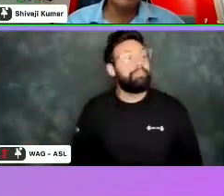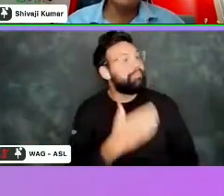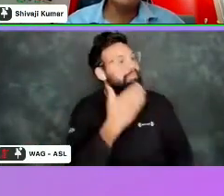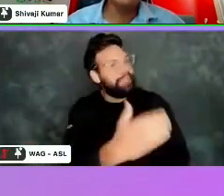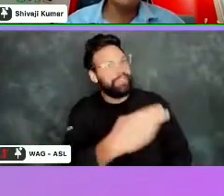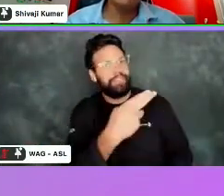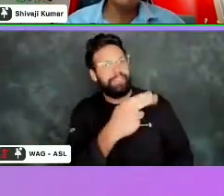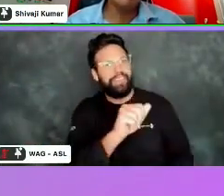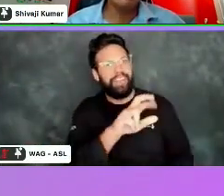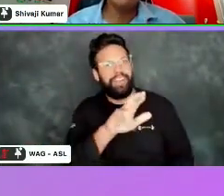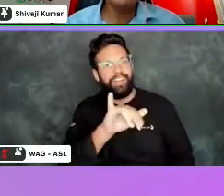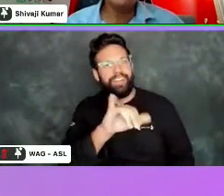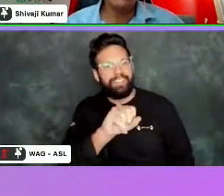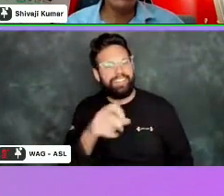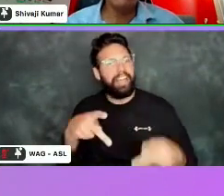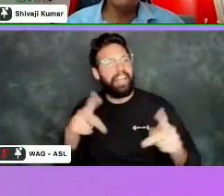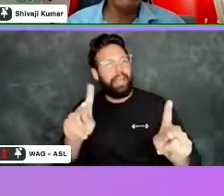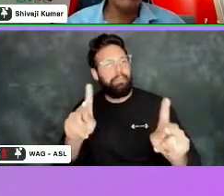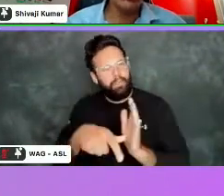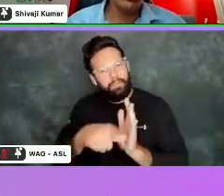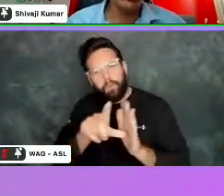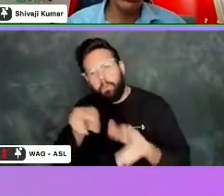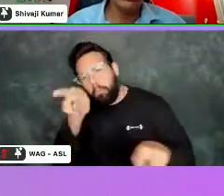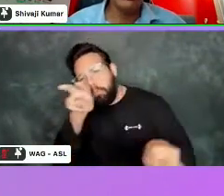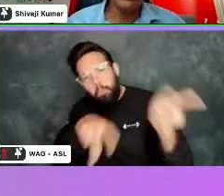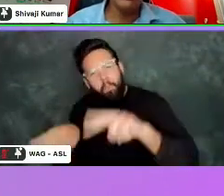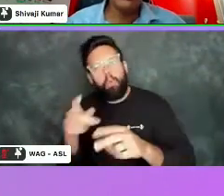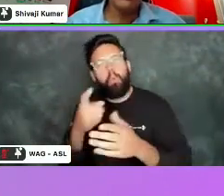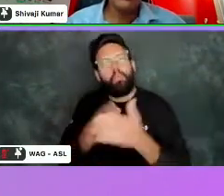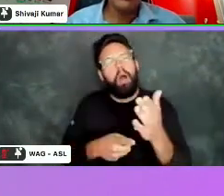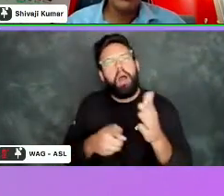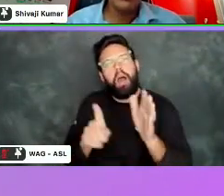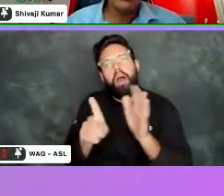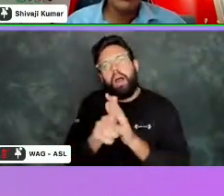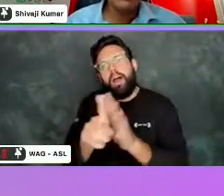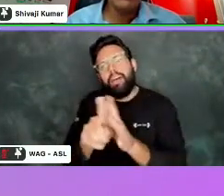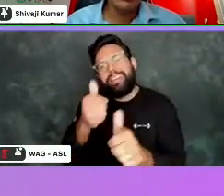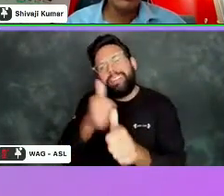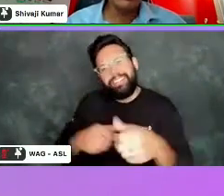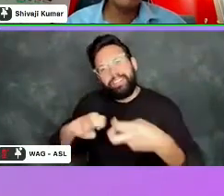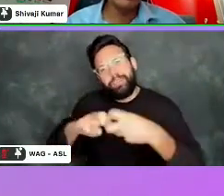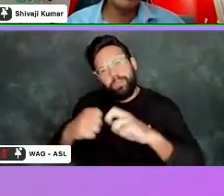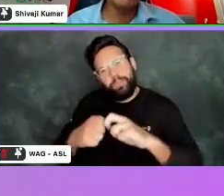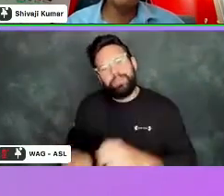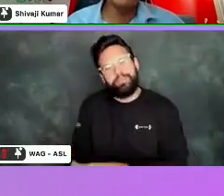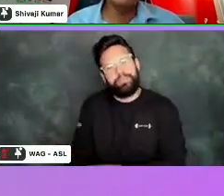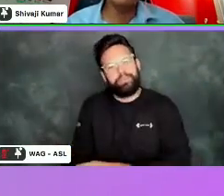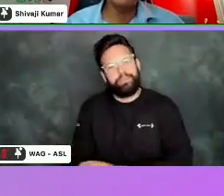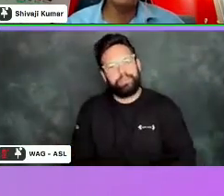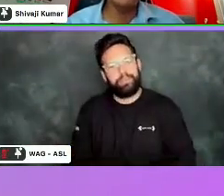Let me review what these issues are. I mean, to begin with, I mean,